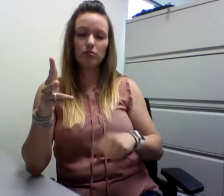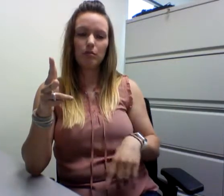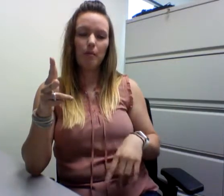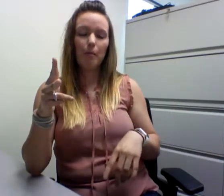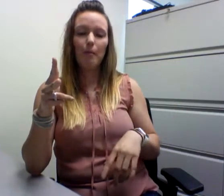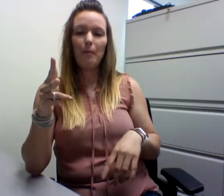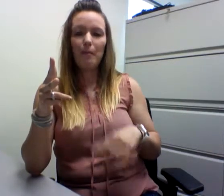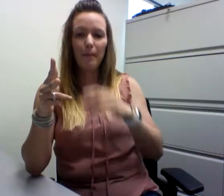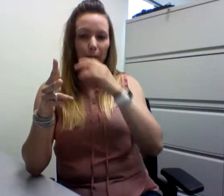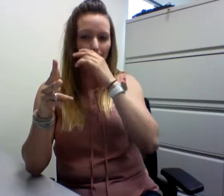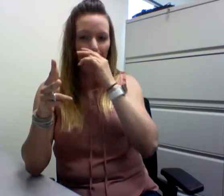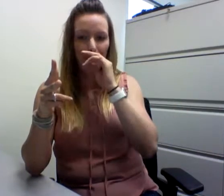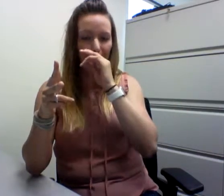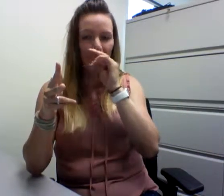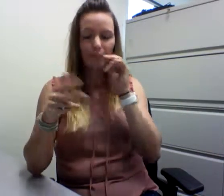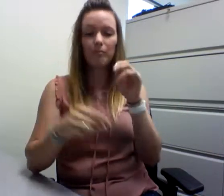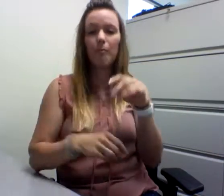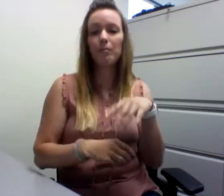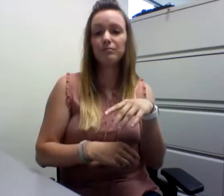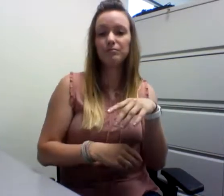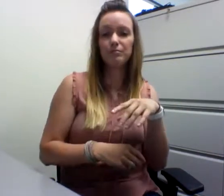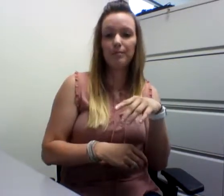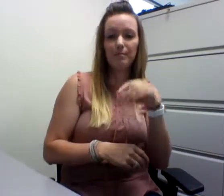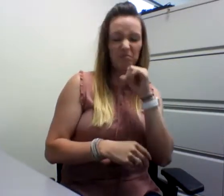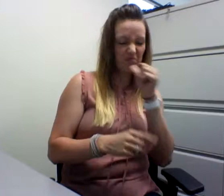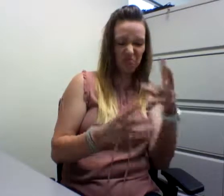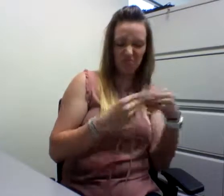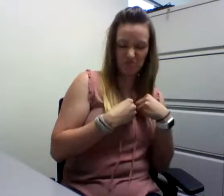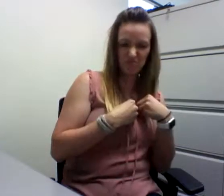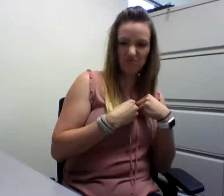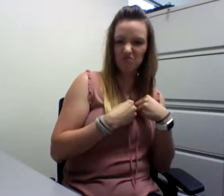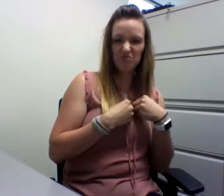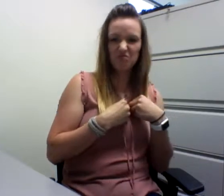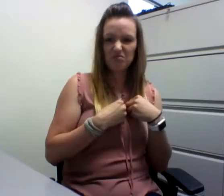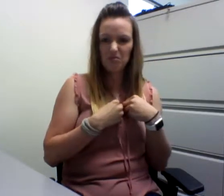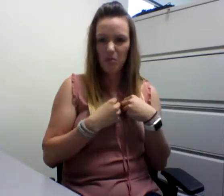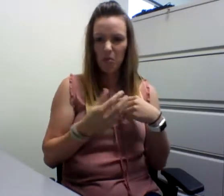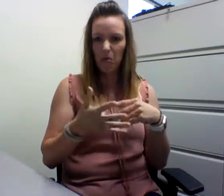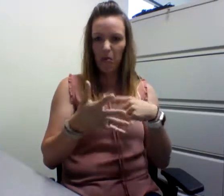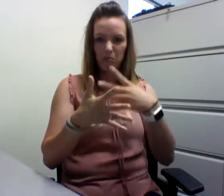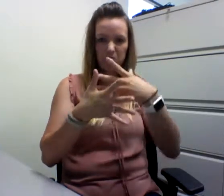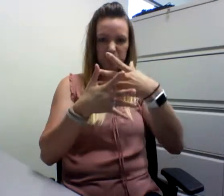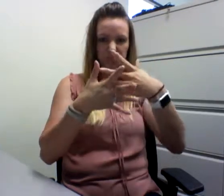There are many labels that are not acceptable